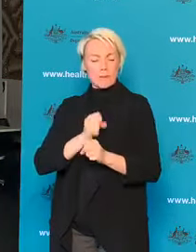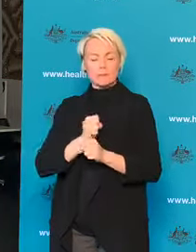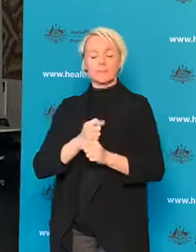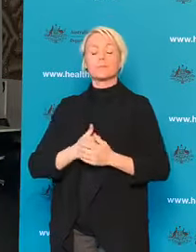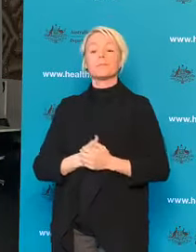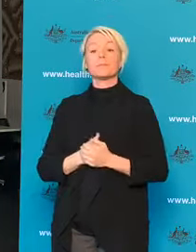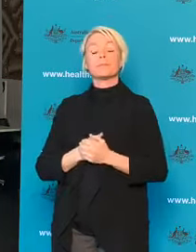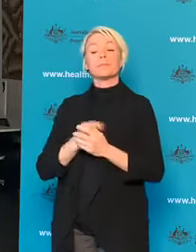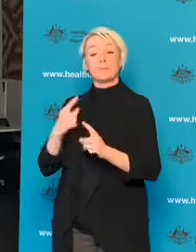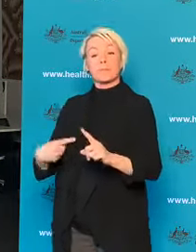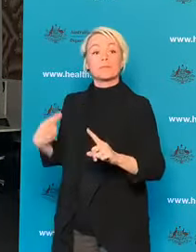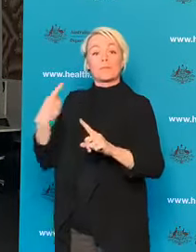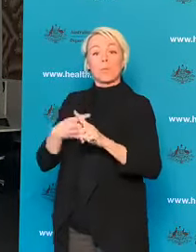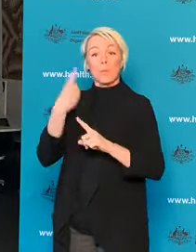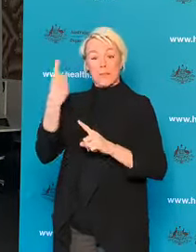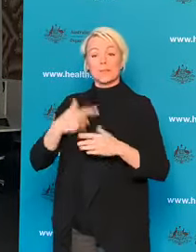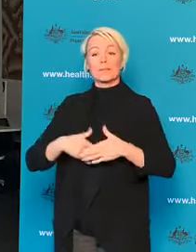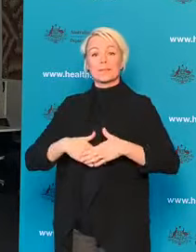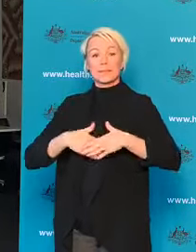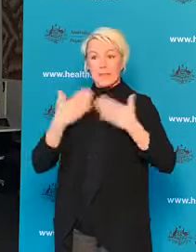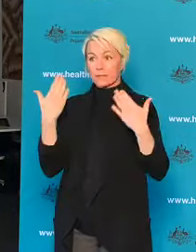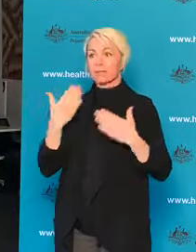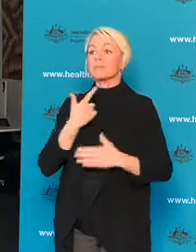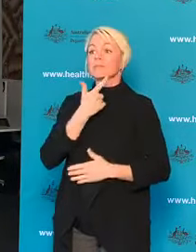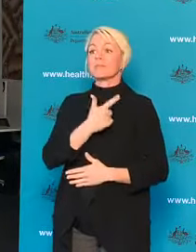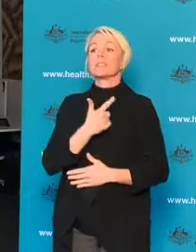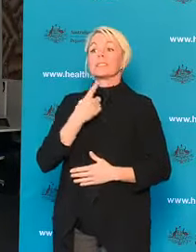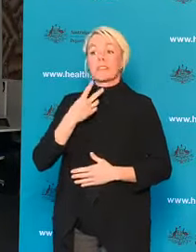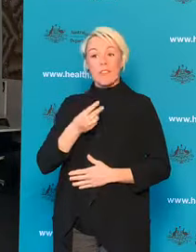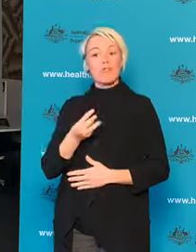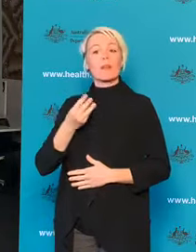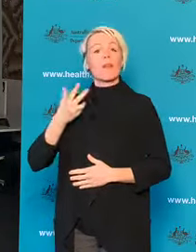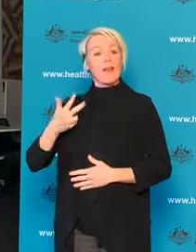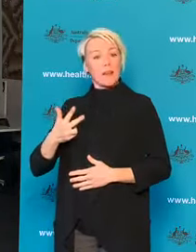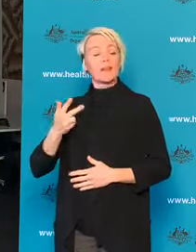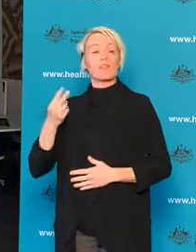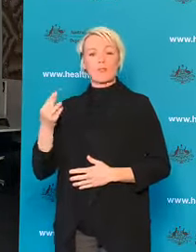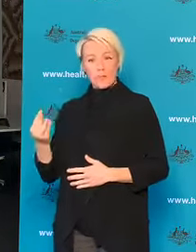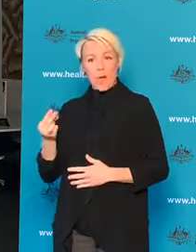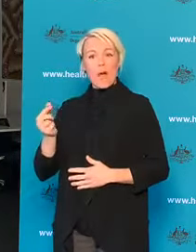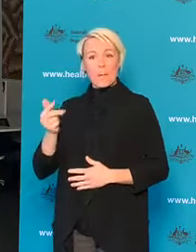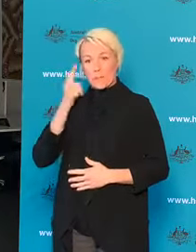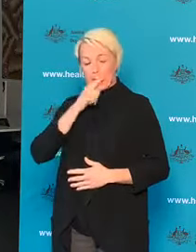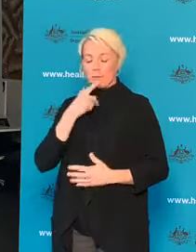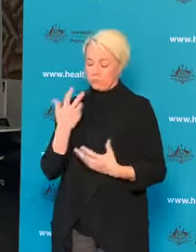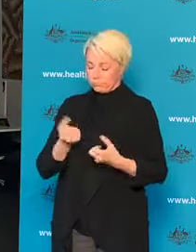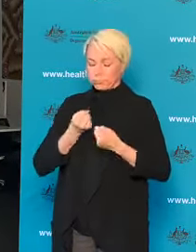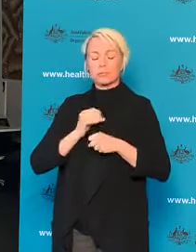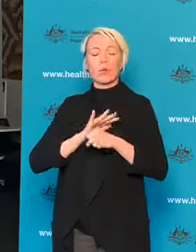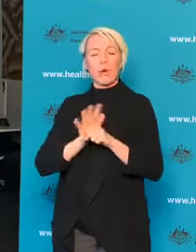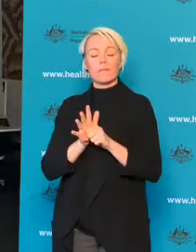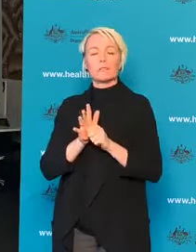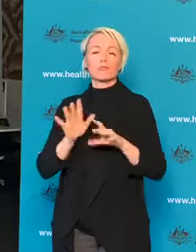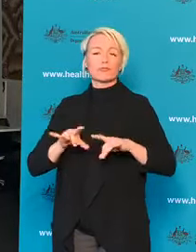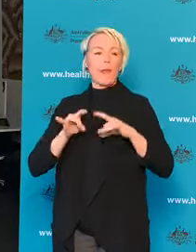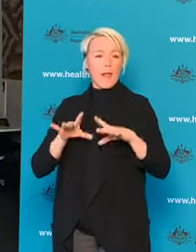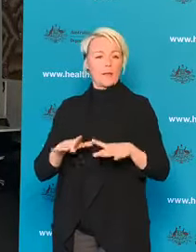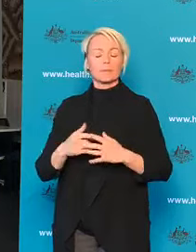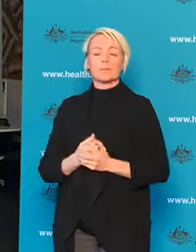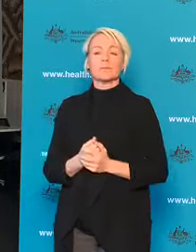739 people have been diagnosed as new cases of COVID-19 in Australia. This is the second largest